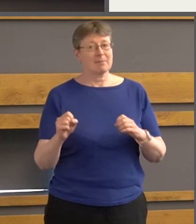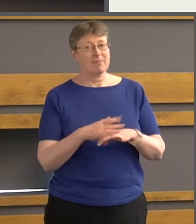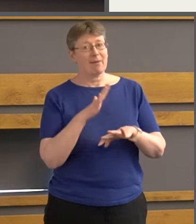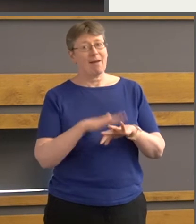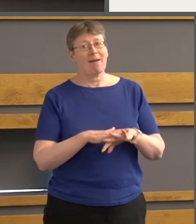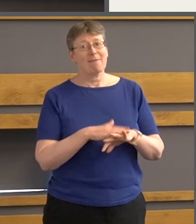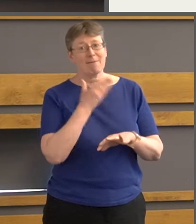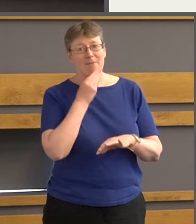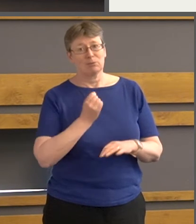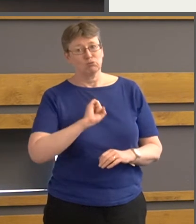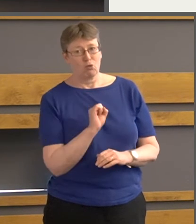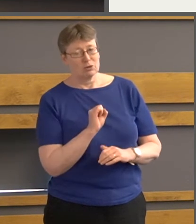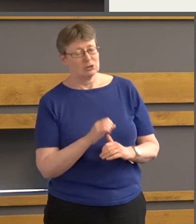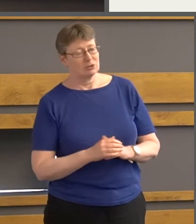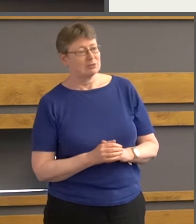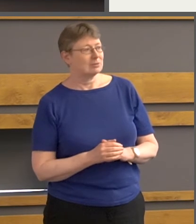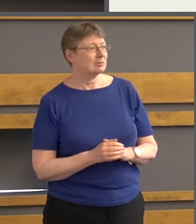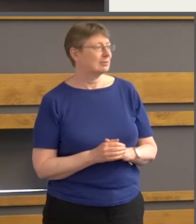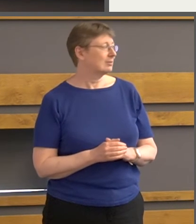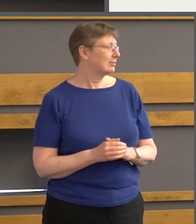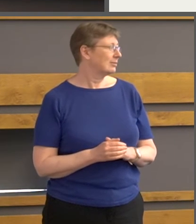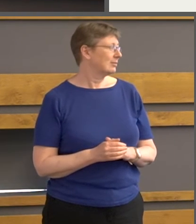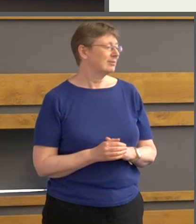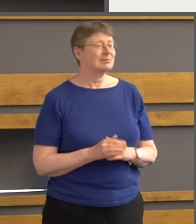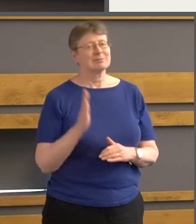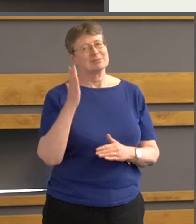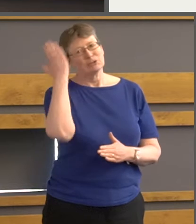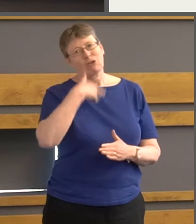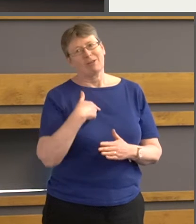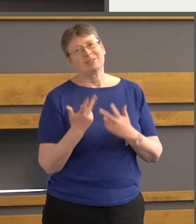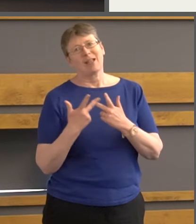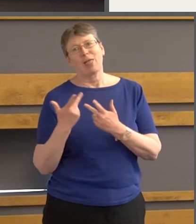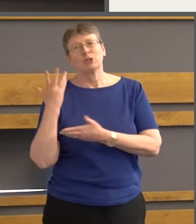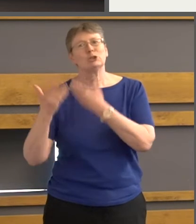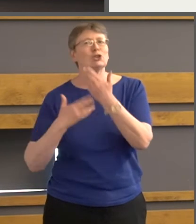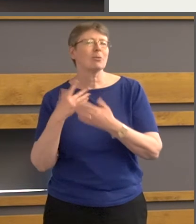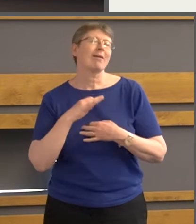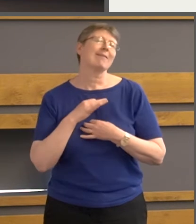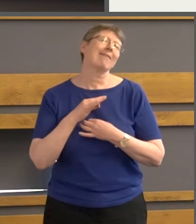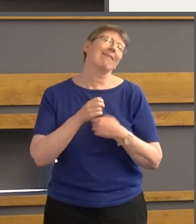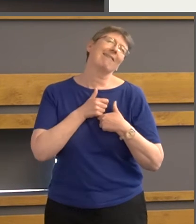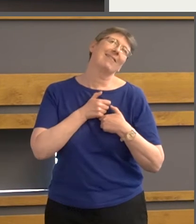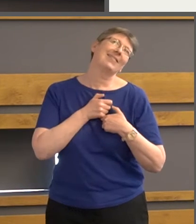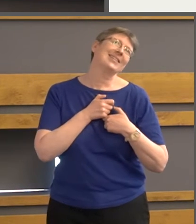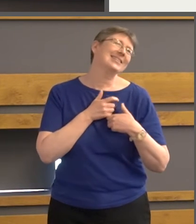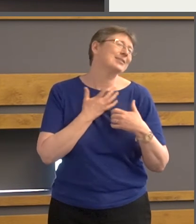and sorry, that's another story. You know, when you fall in love, you can't do anything.